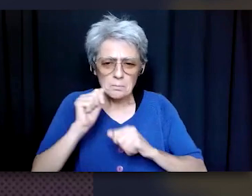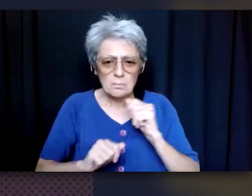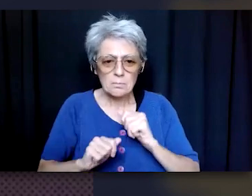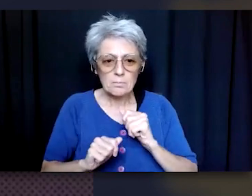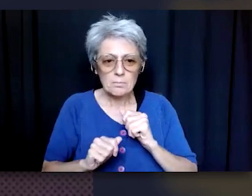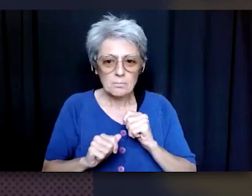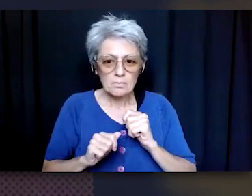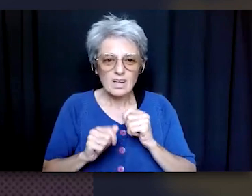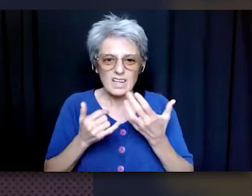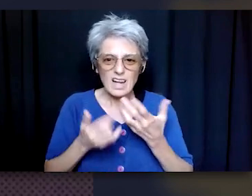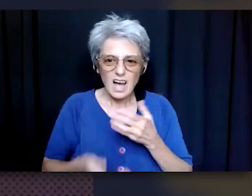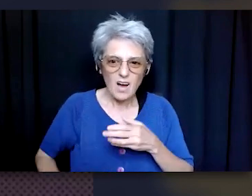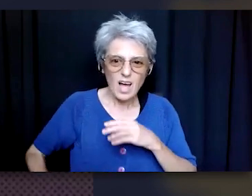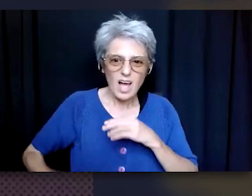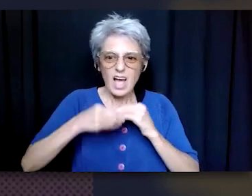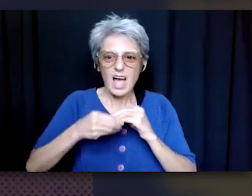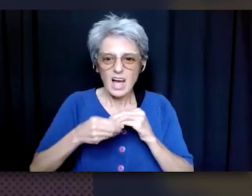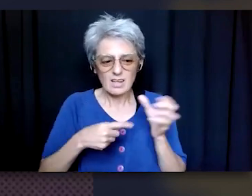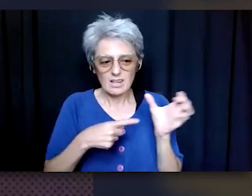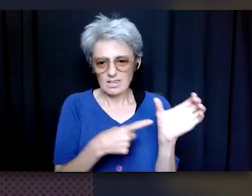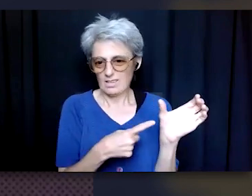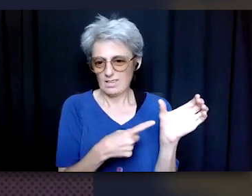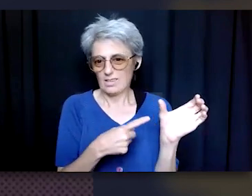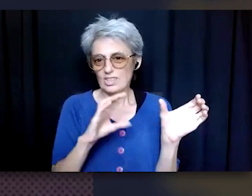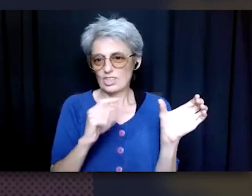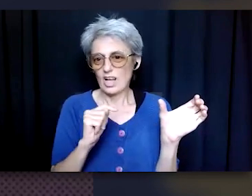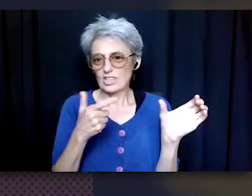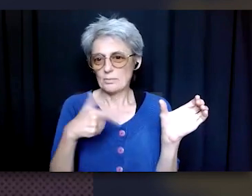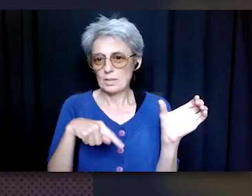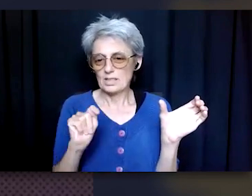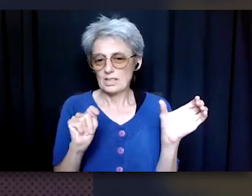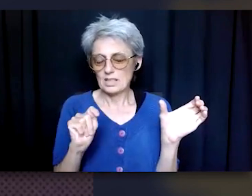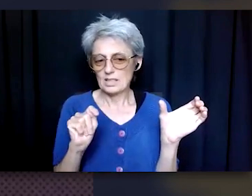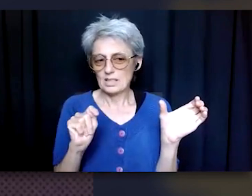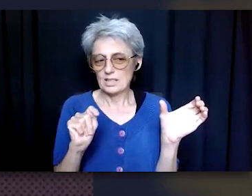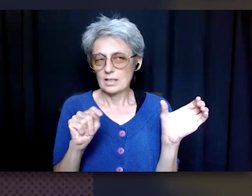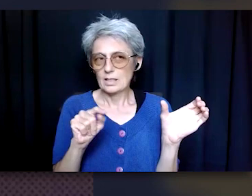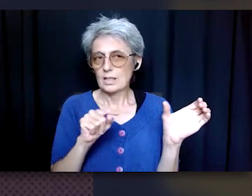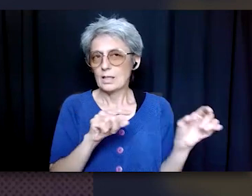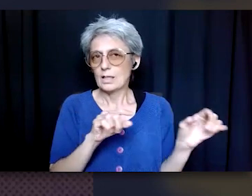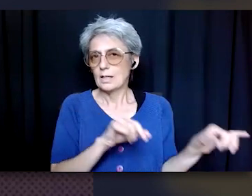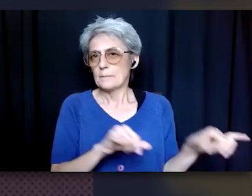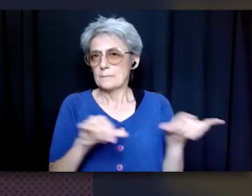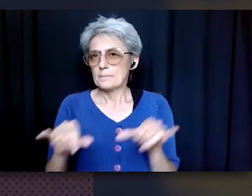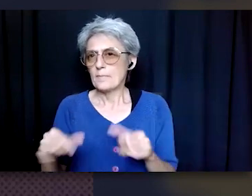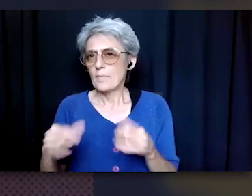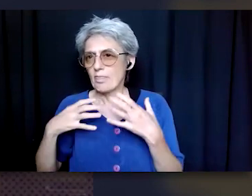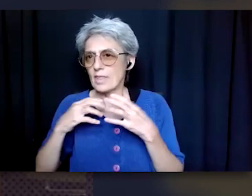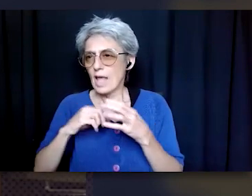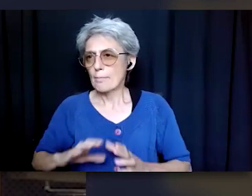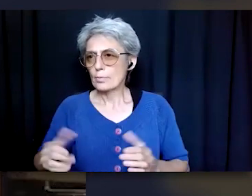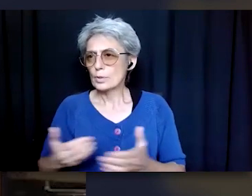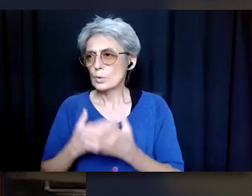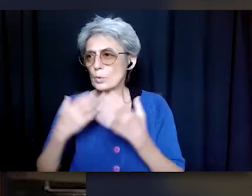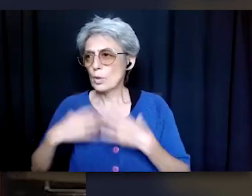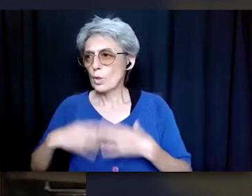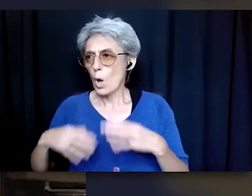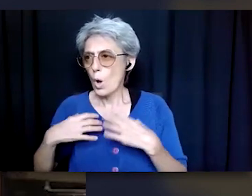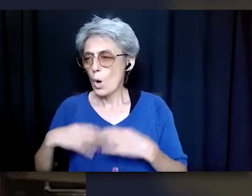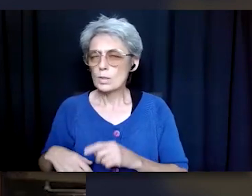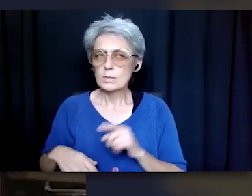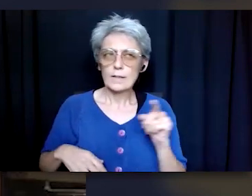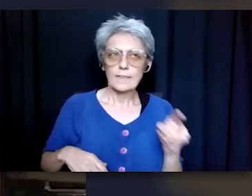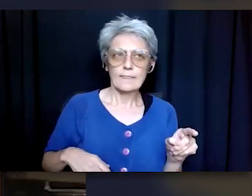that story of "The Emperor’s New Clothes" and who are we, right? Most of us are not the king